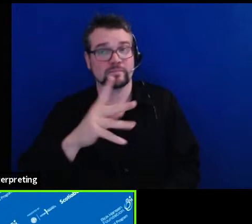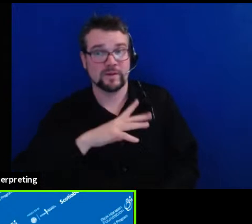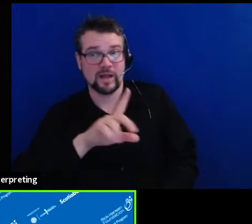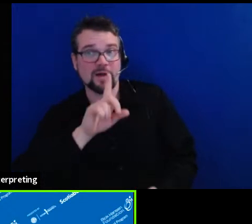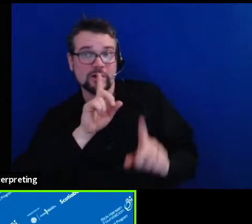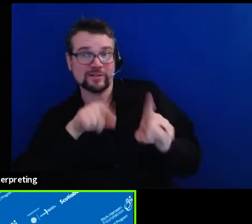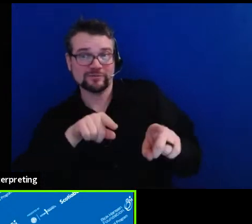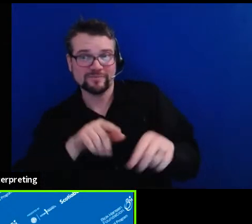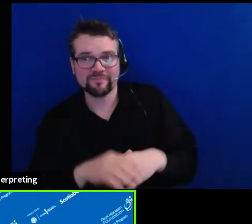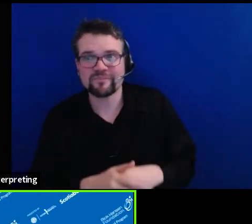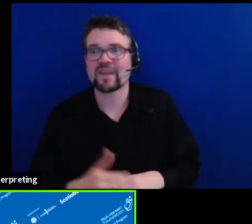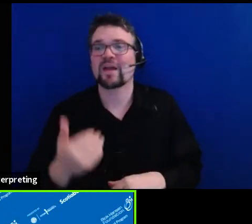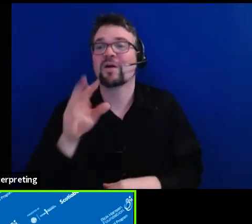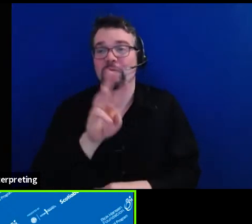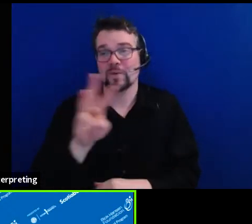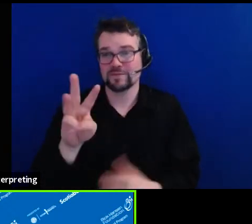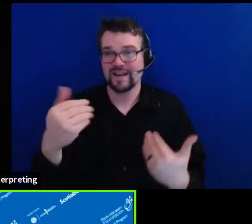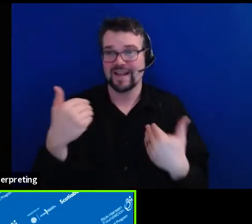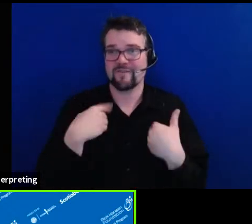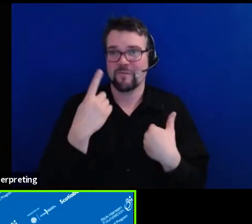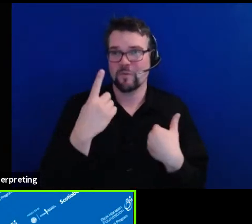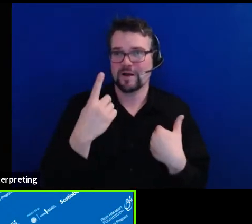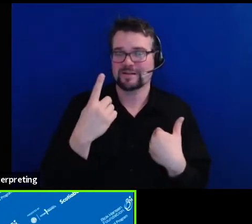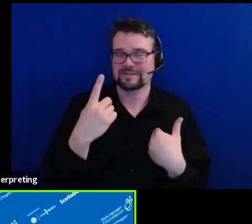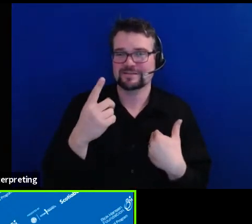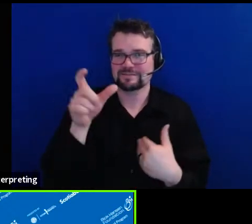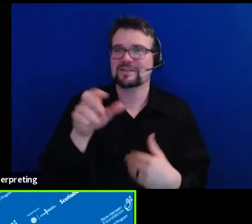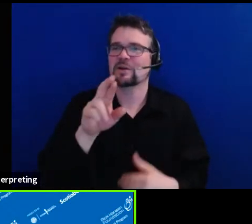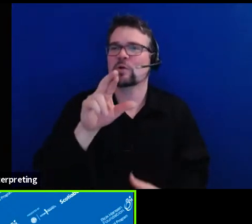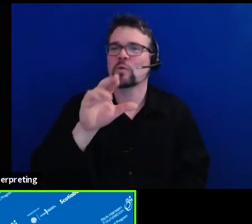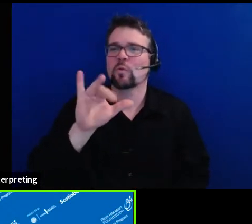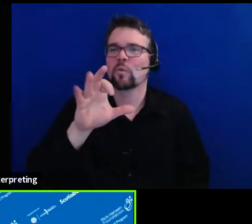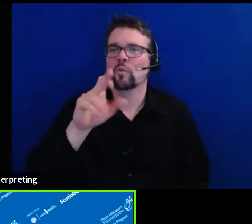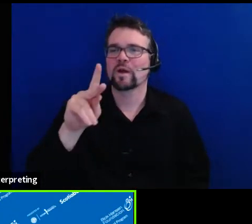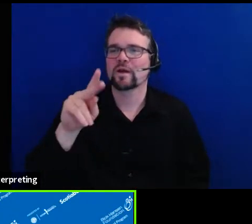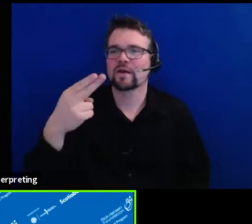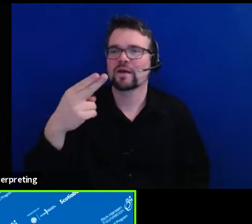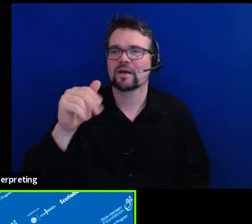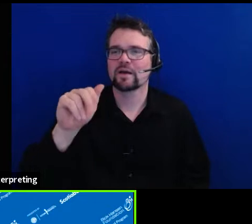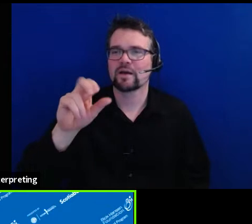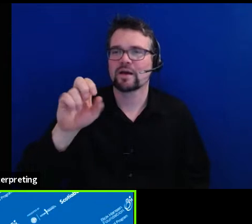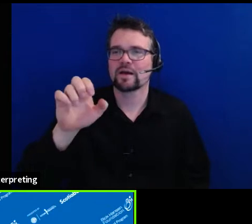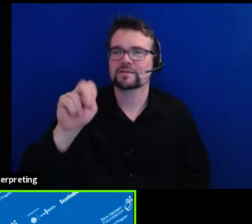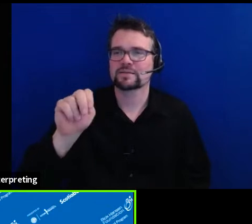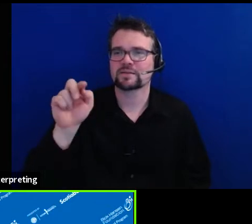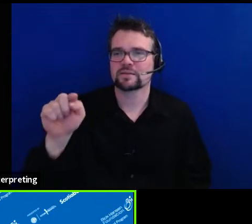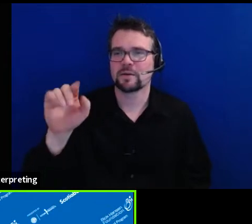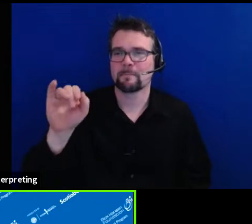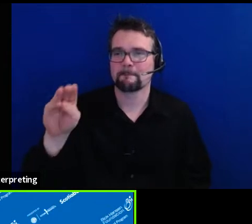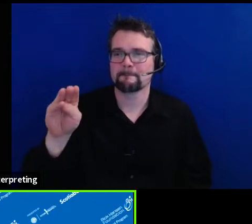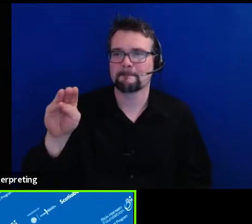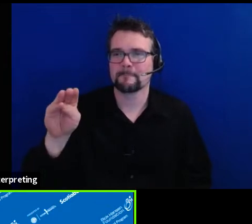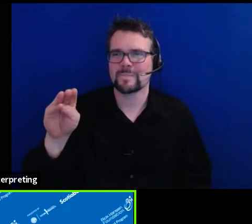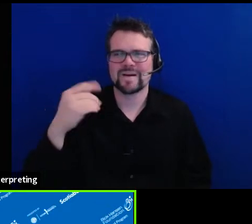SECTION ON OUR WEBSITE, rickhansen.com, ABOUT AMBASSADORS. AND WE INVITE YOU TO SEND US AN